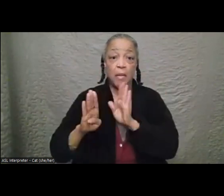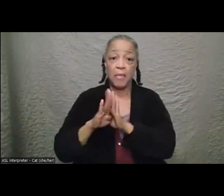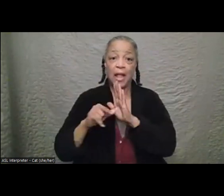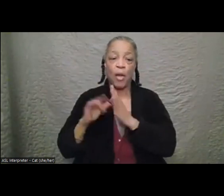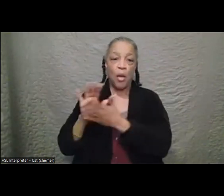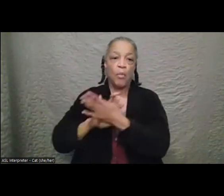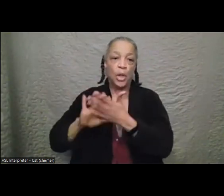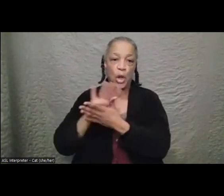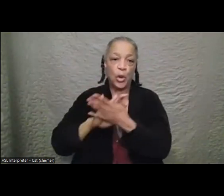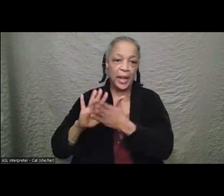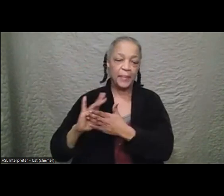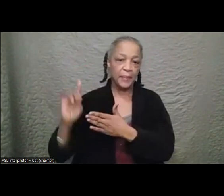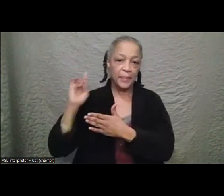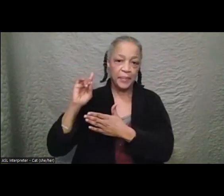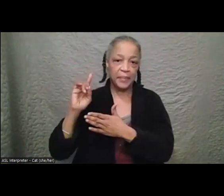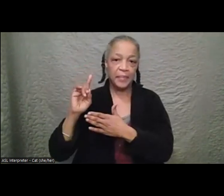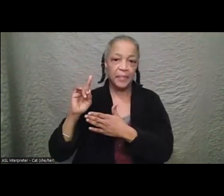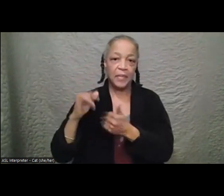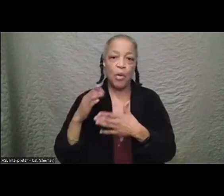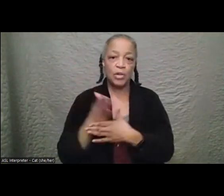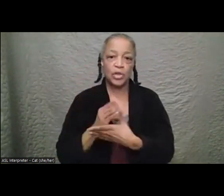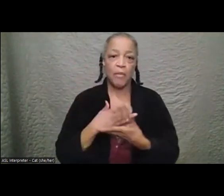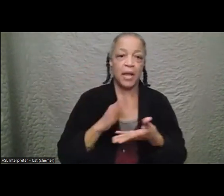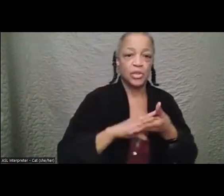I would like to share my story with you today.